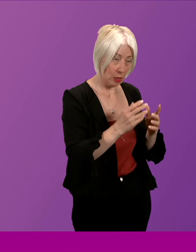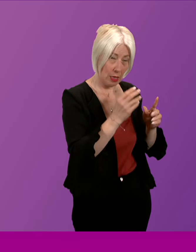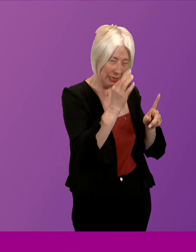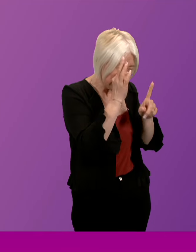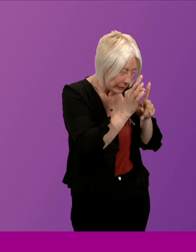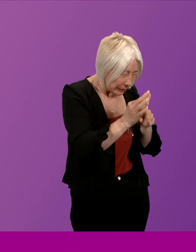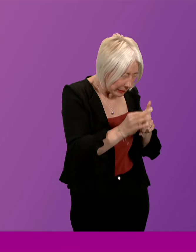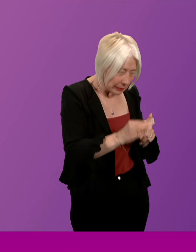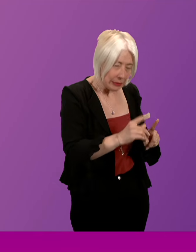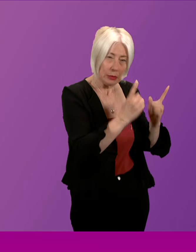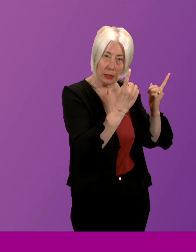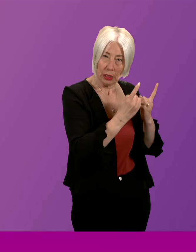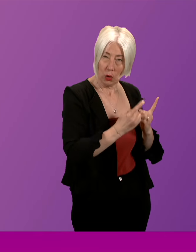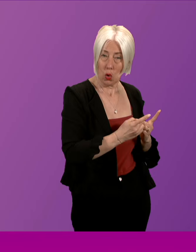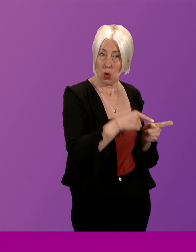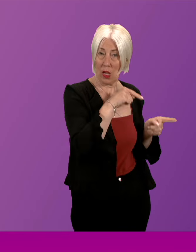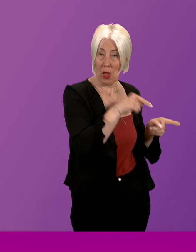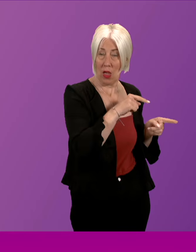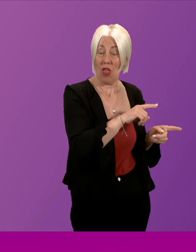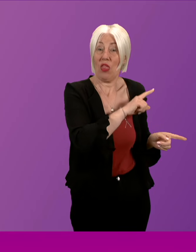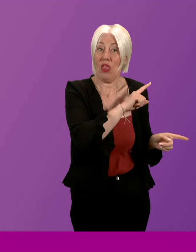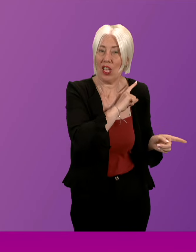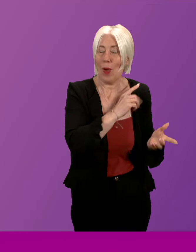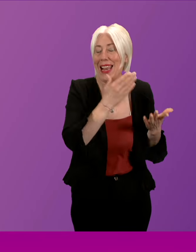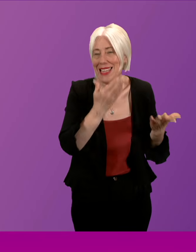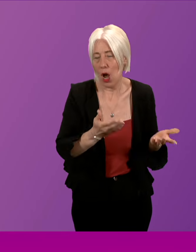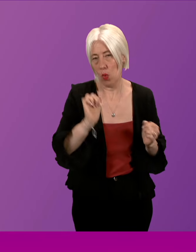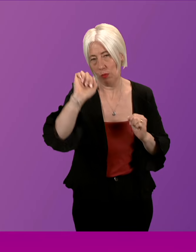issues are part of what is raising the issues at the Baird and ANCHOR hospitals,